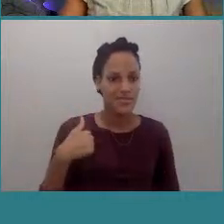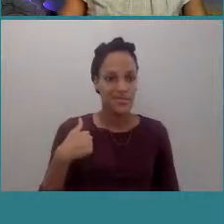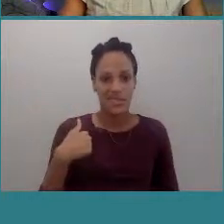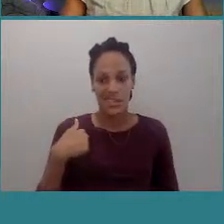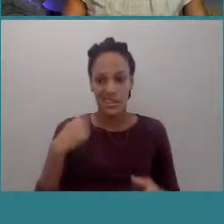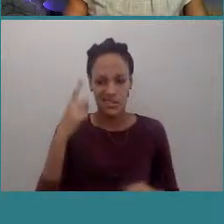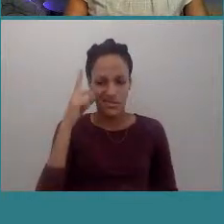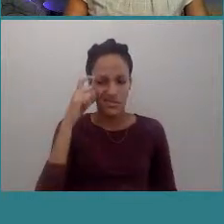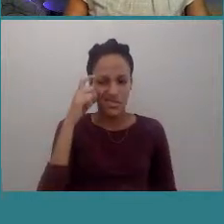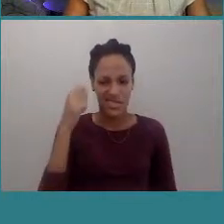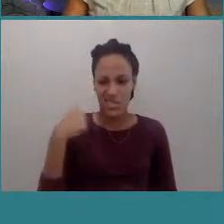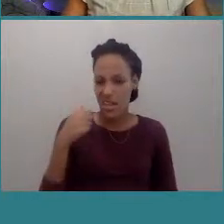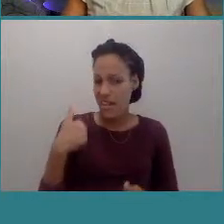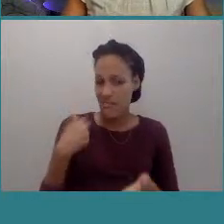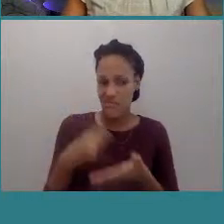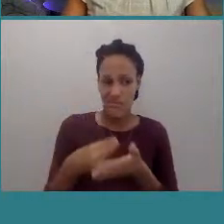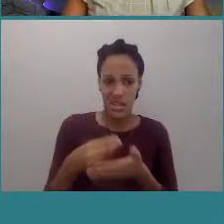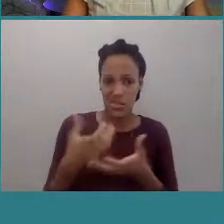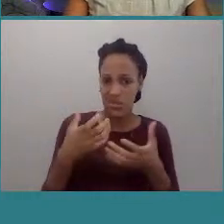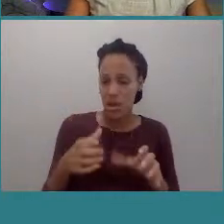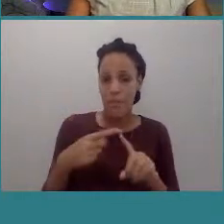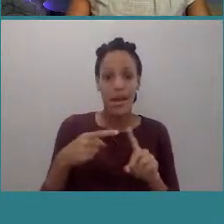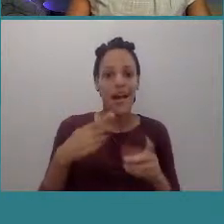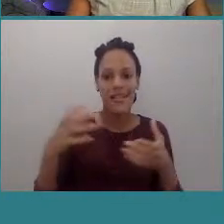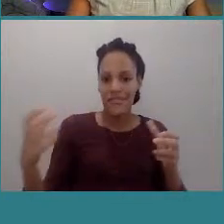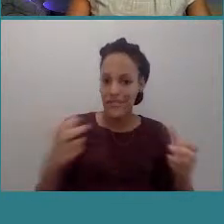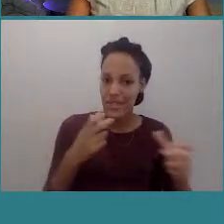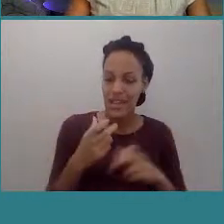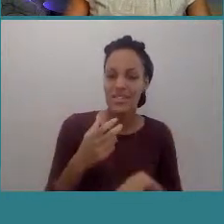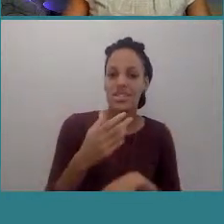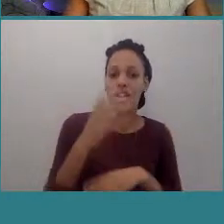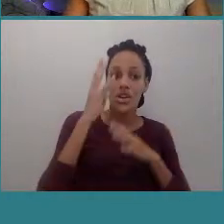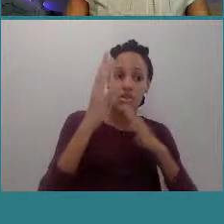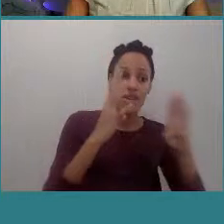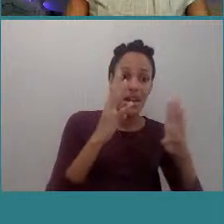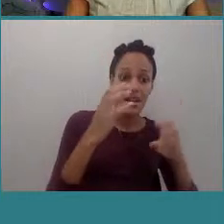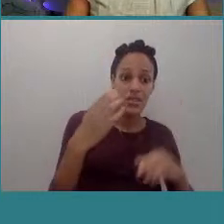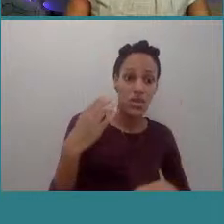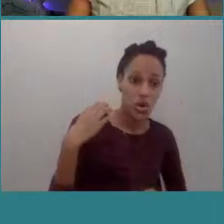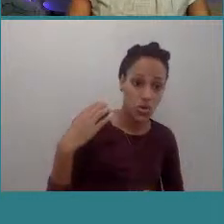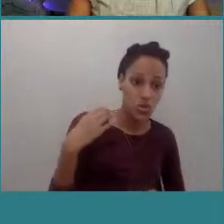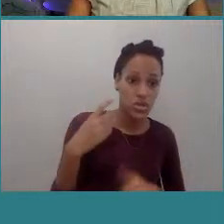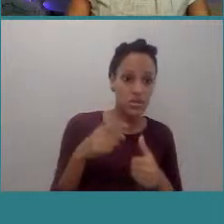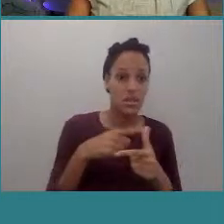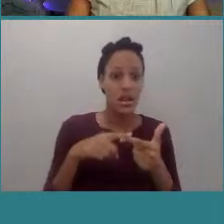and you do well with your social media strategy-- social media strategy is a big part of it--